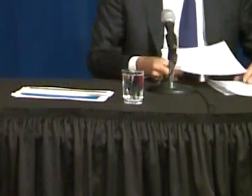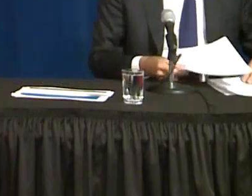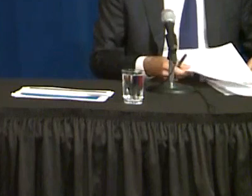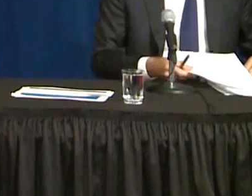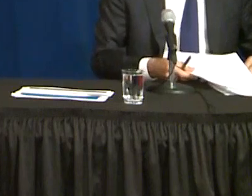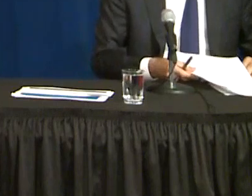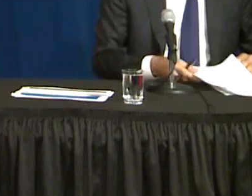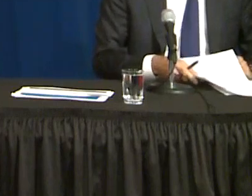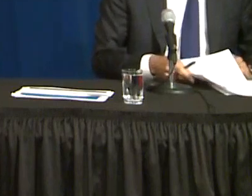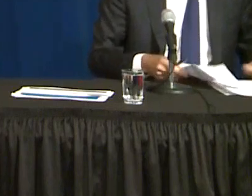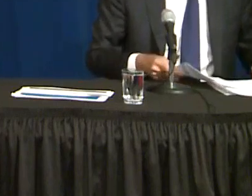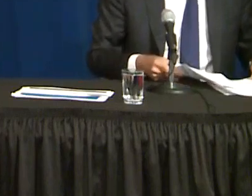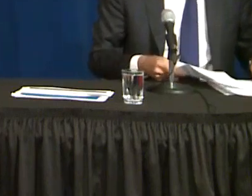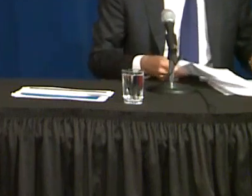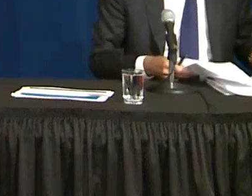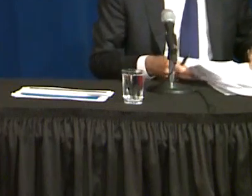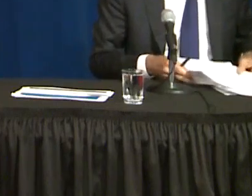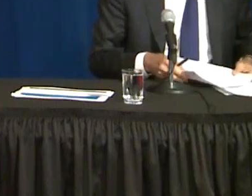Participants will walk you through the deck